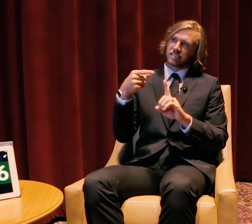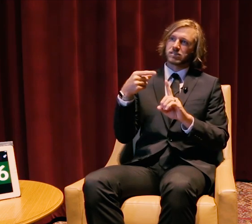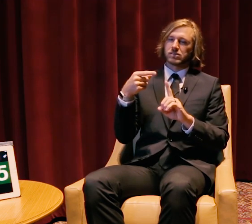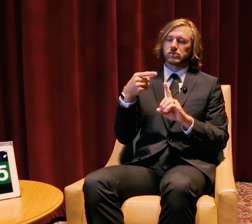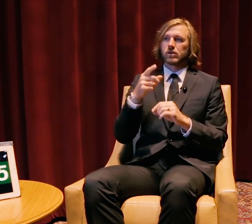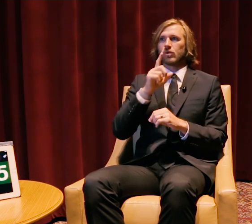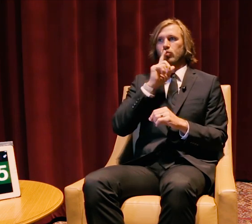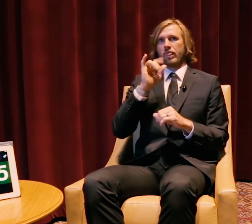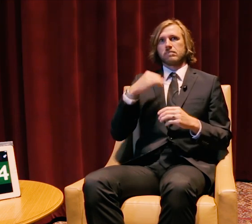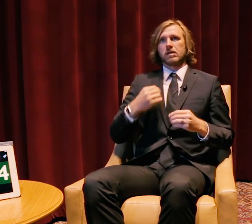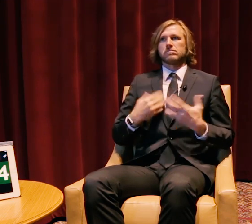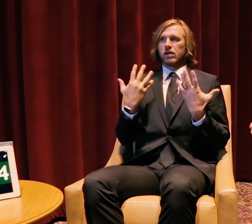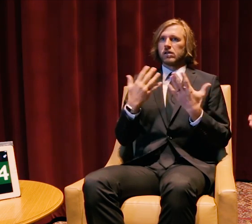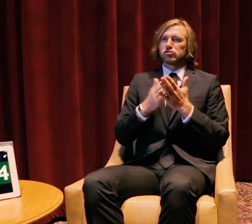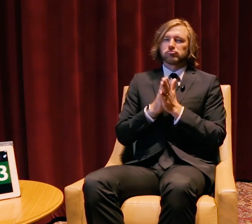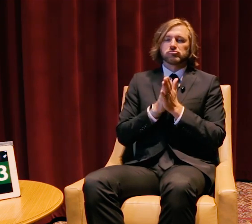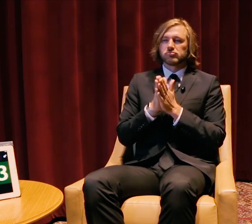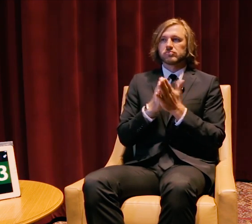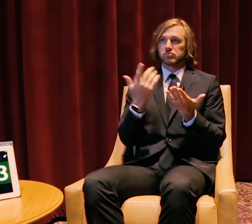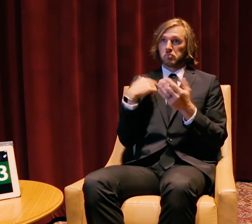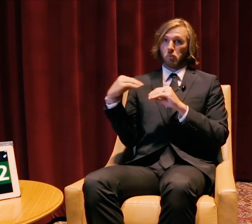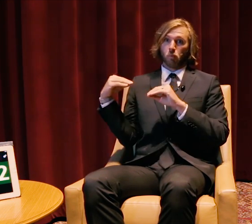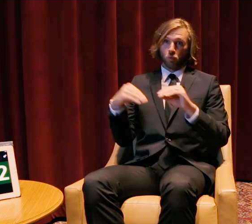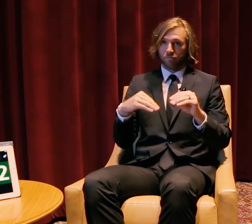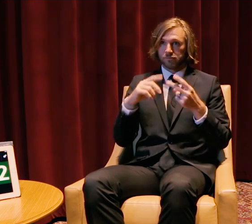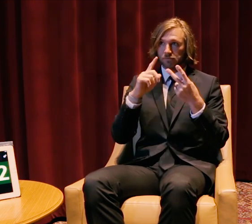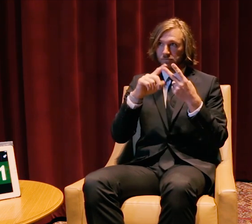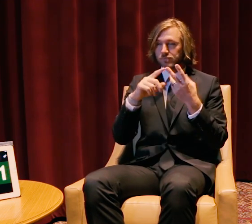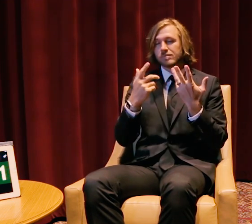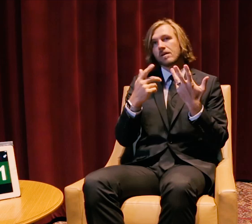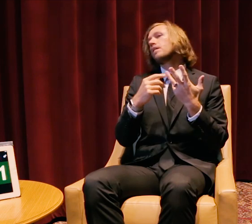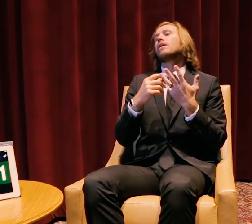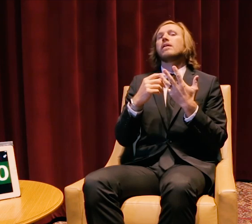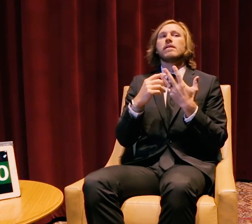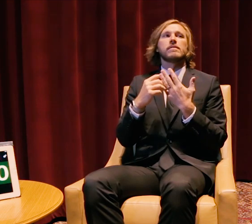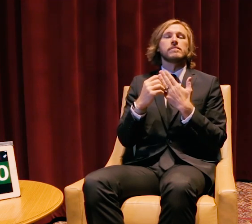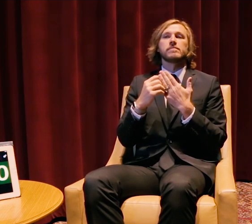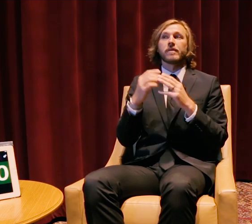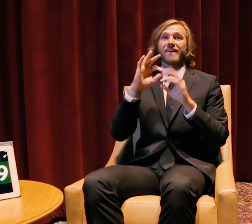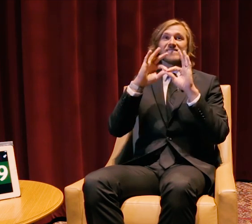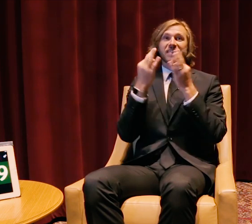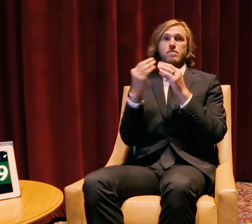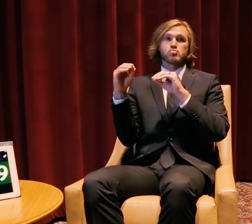So that was really the inspiration. So, you know, having moved here, moved my family,